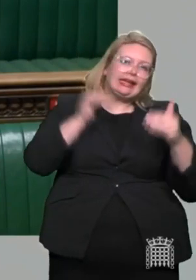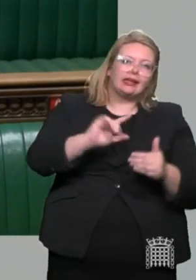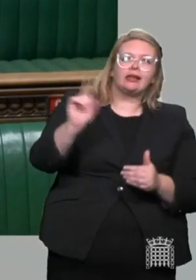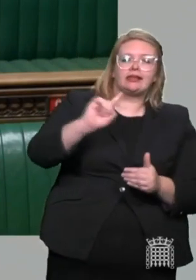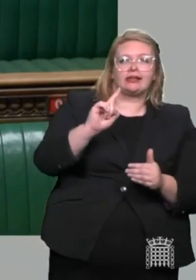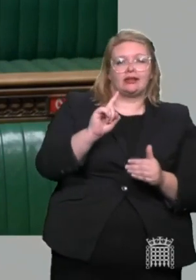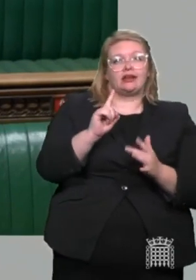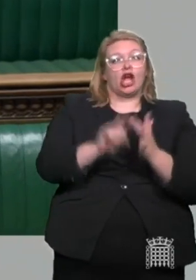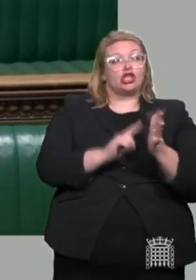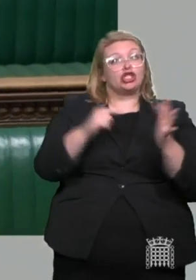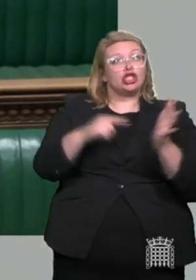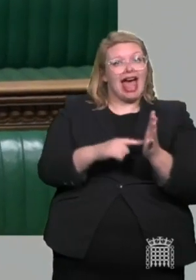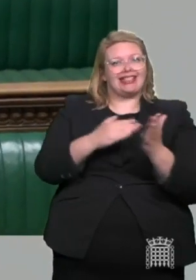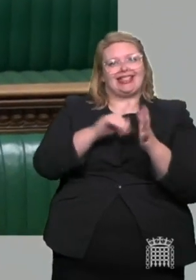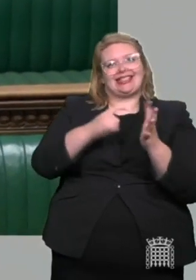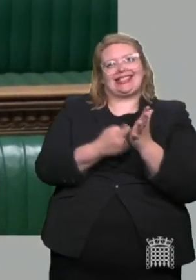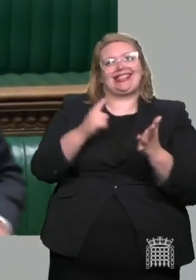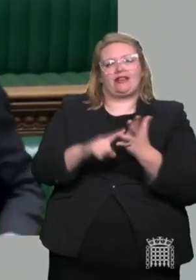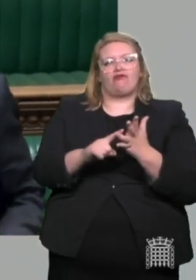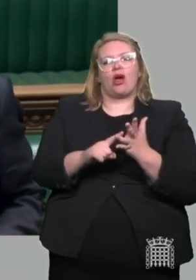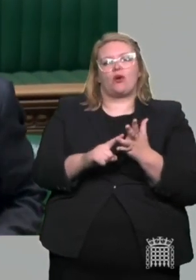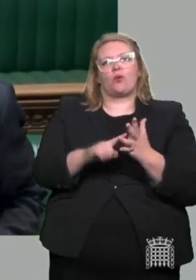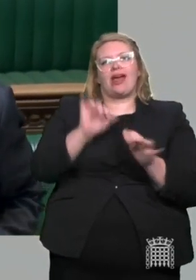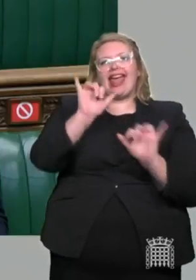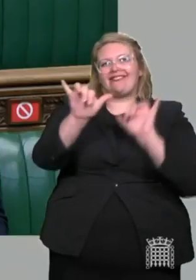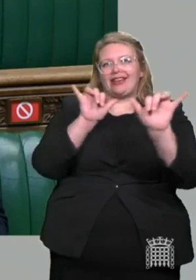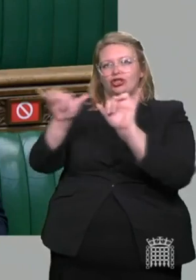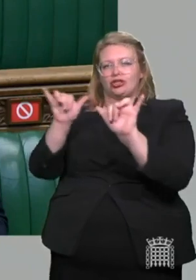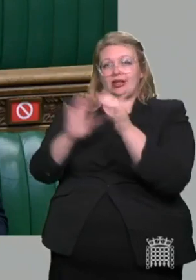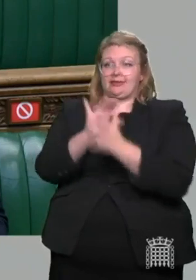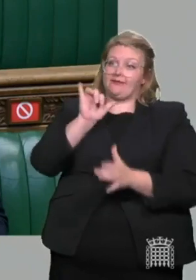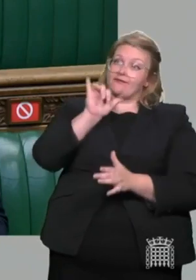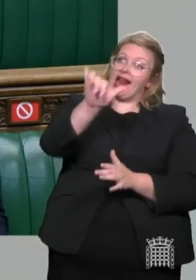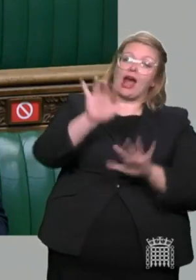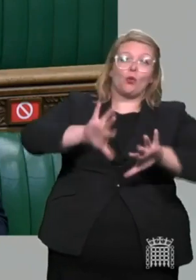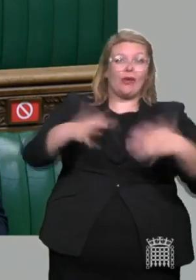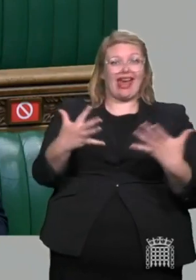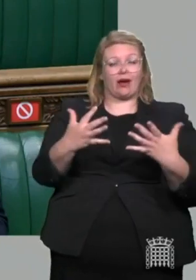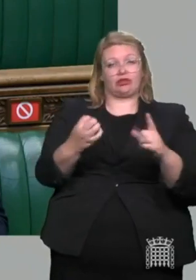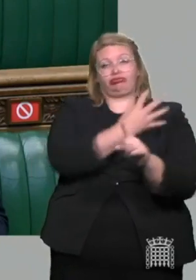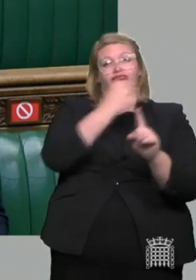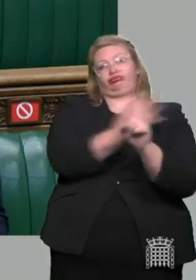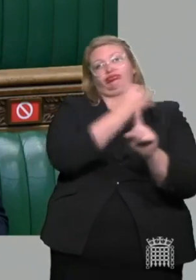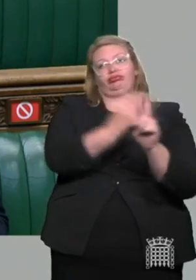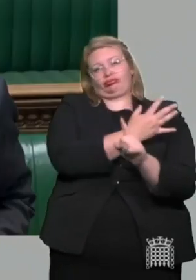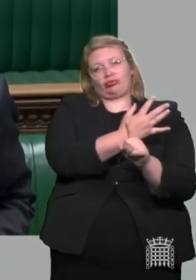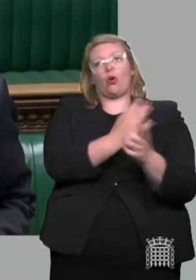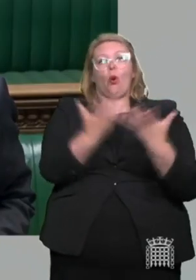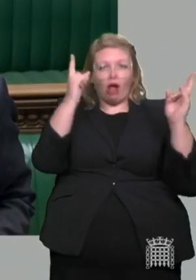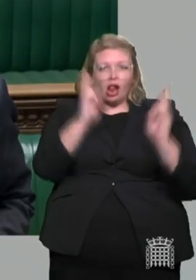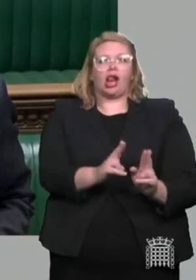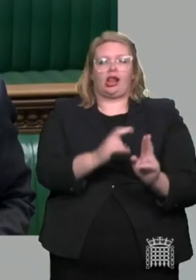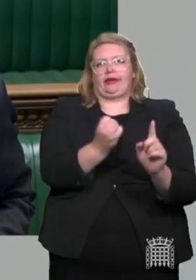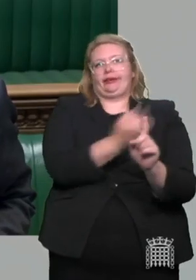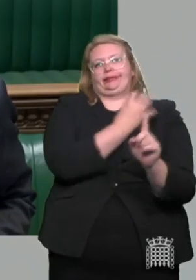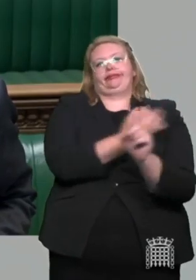aviation and flying without emissions, or with far lower carbon emissions. It is in that area that